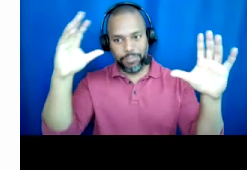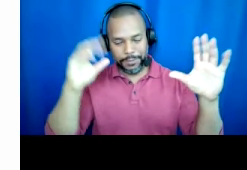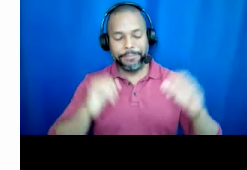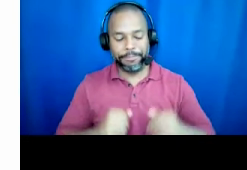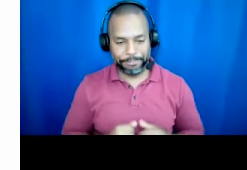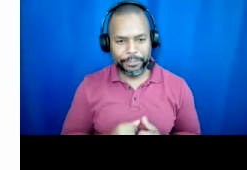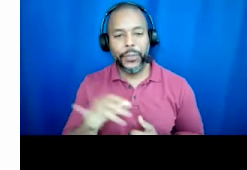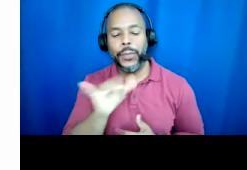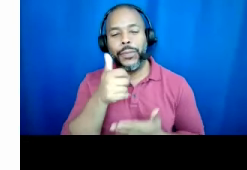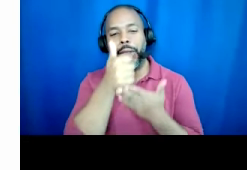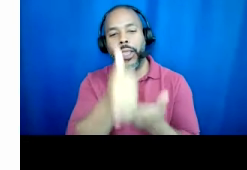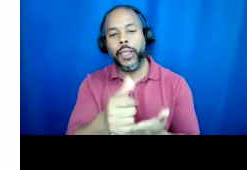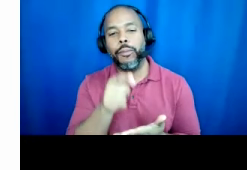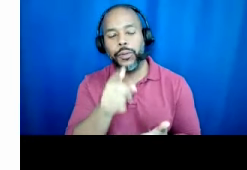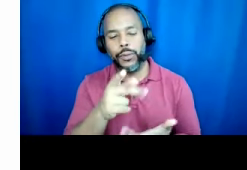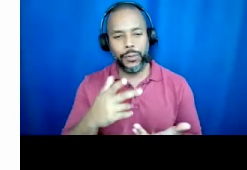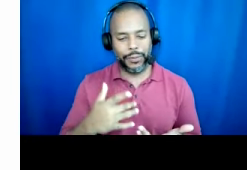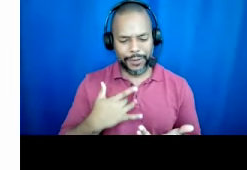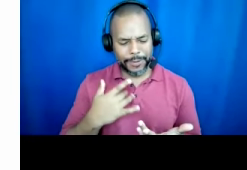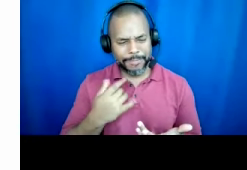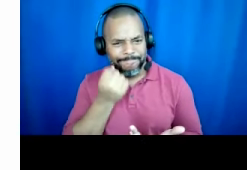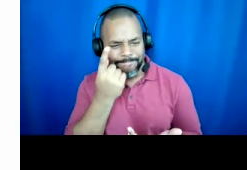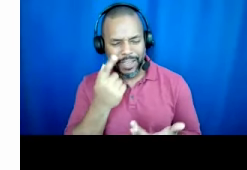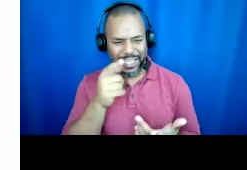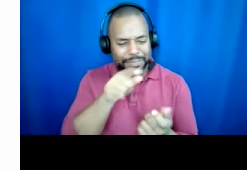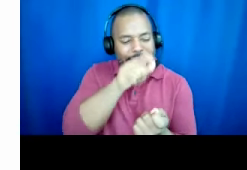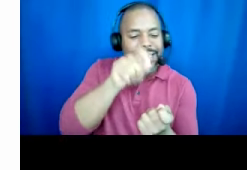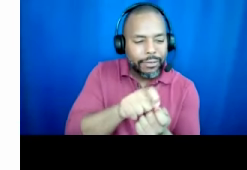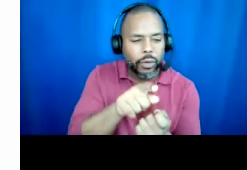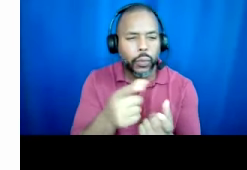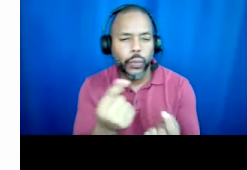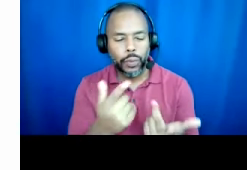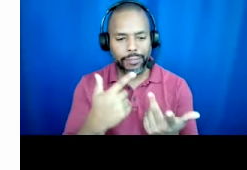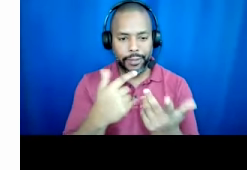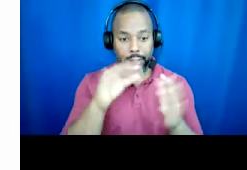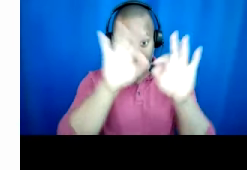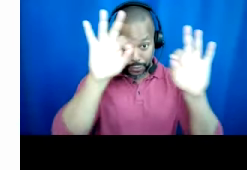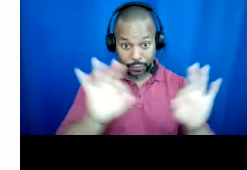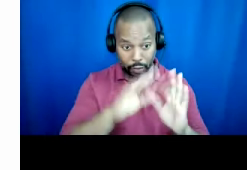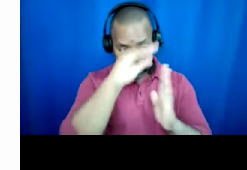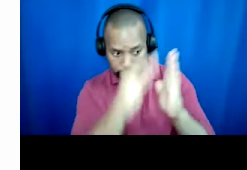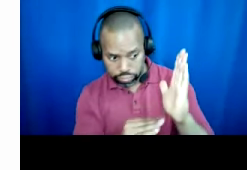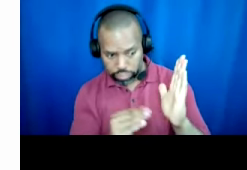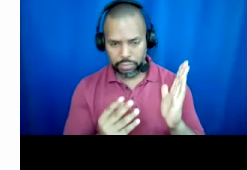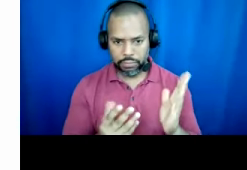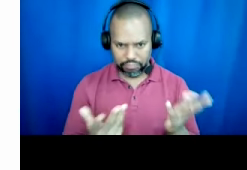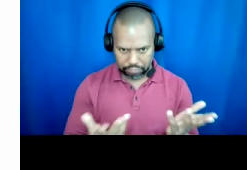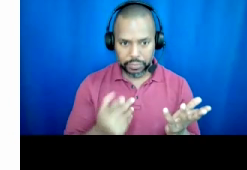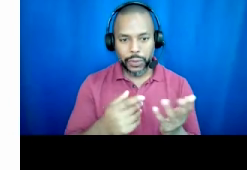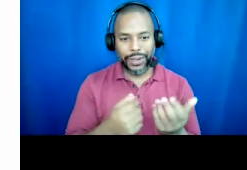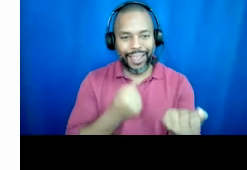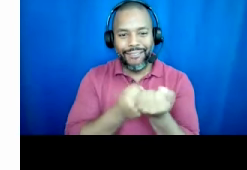what are the specific things that you need to do, like how you can fill out the forms to ensure that you are able to advocate for your areas.